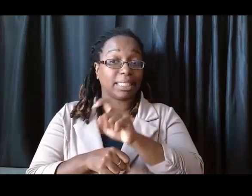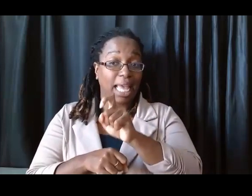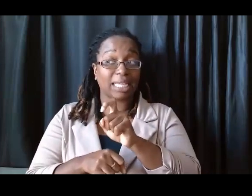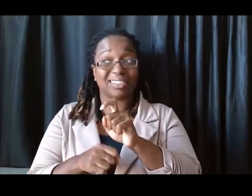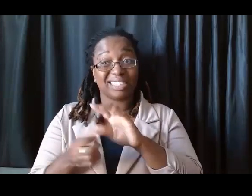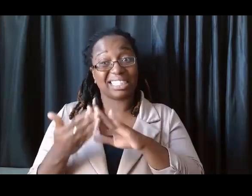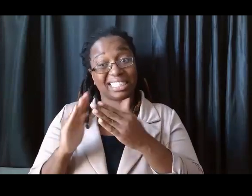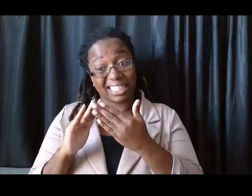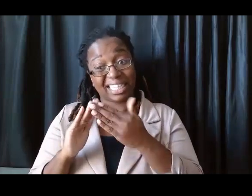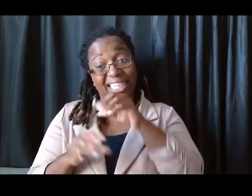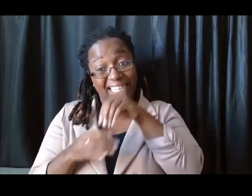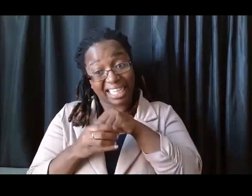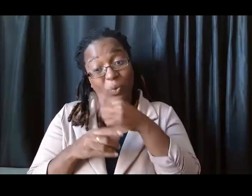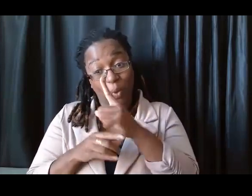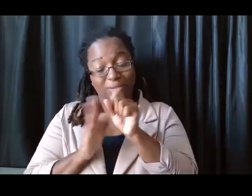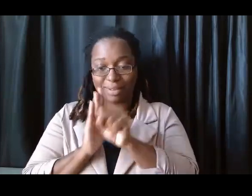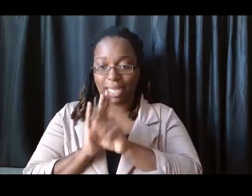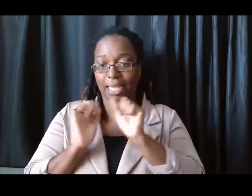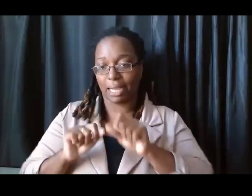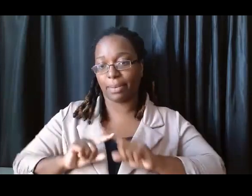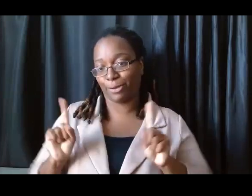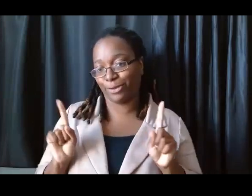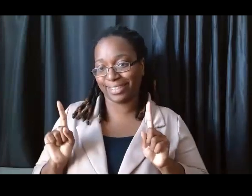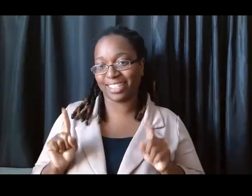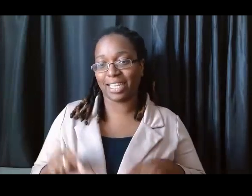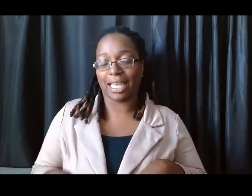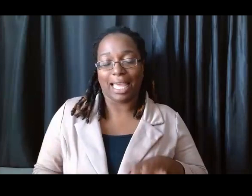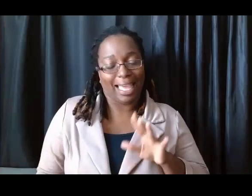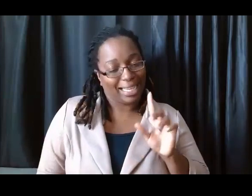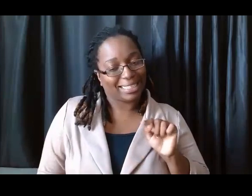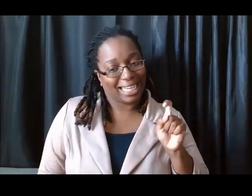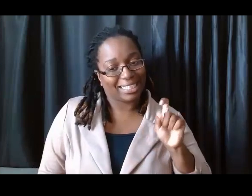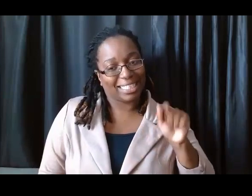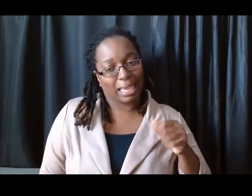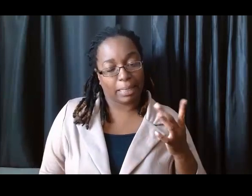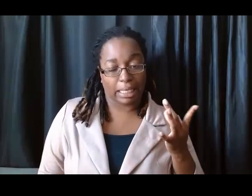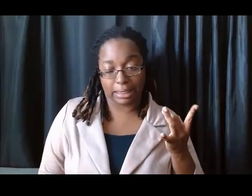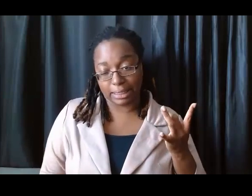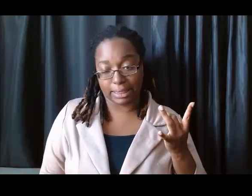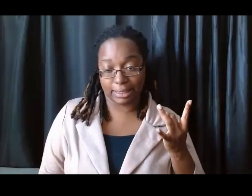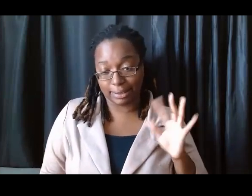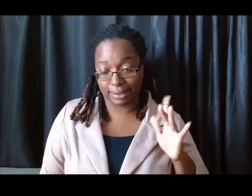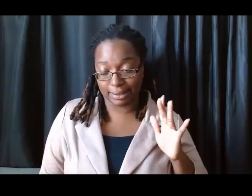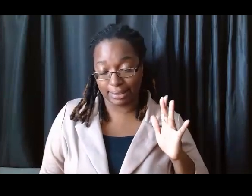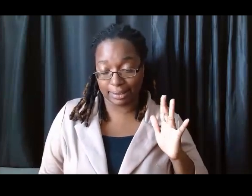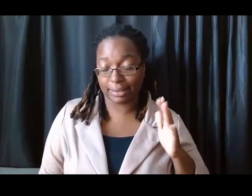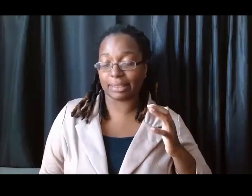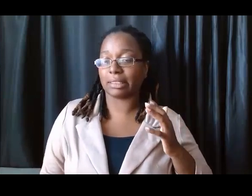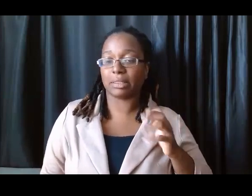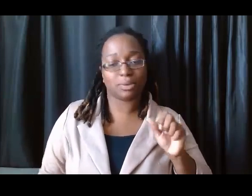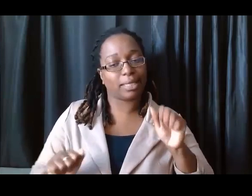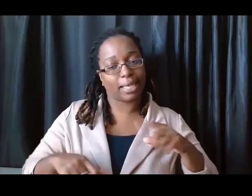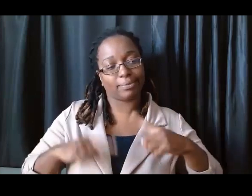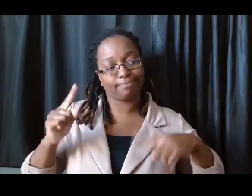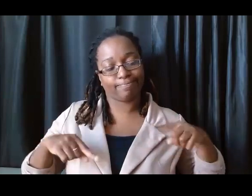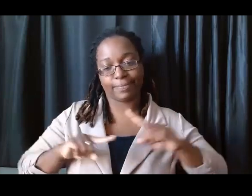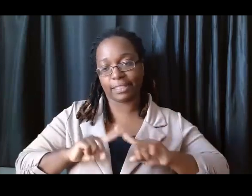within a state. Taxes can get very weedy. So there can be variation from state to state